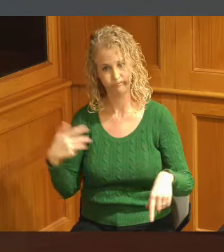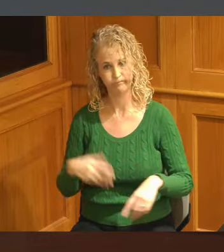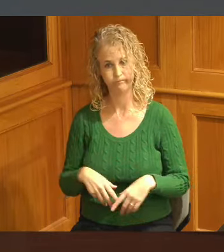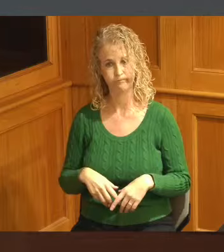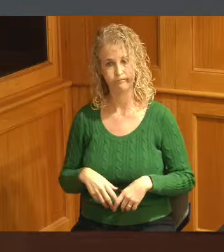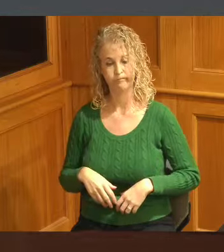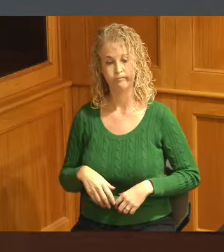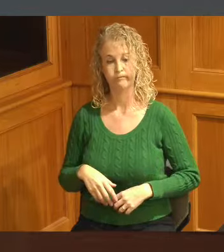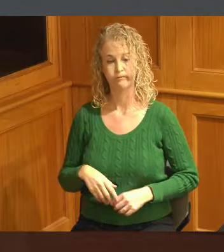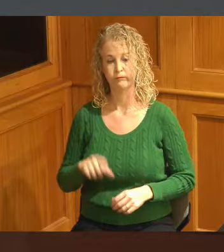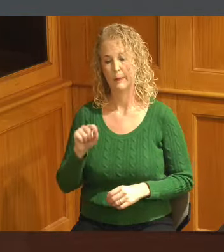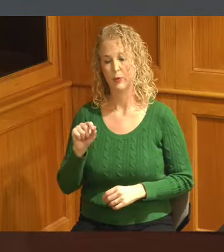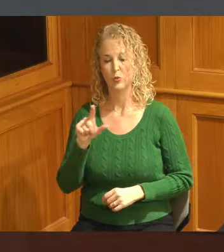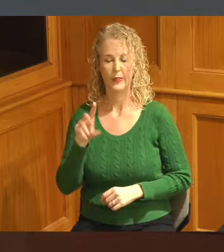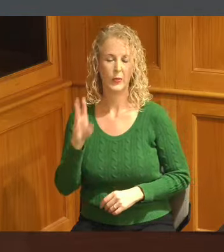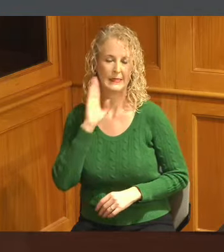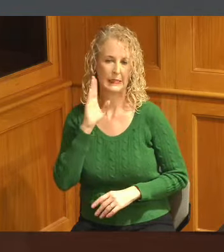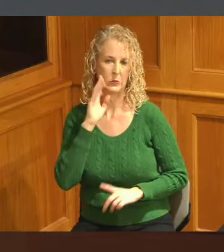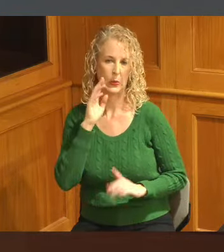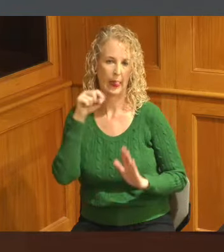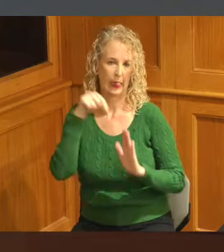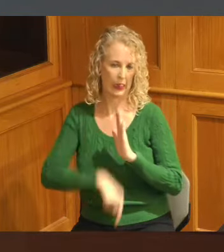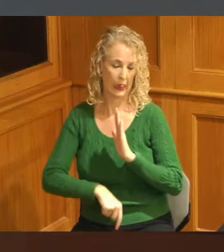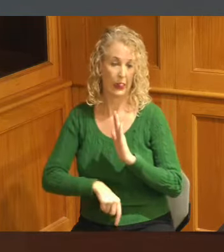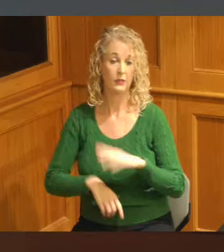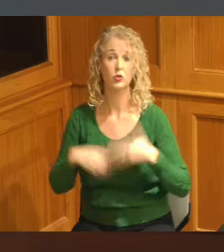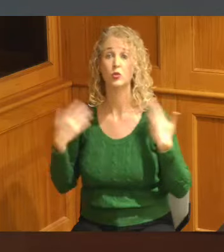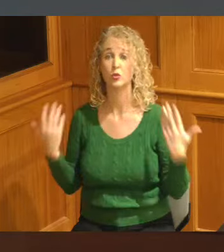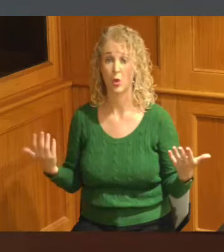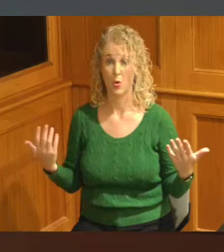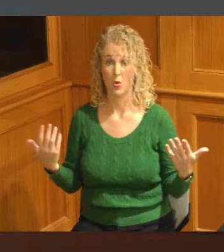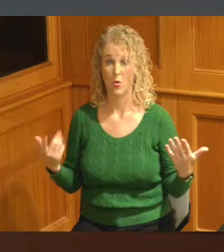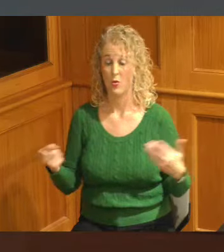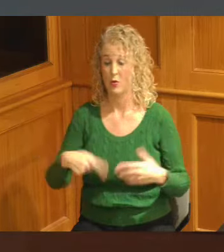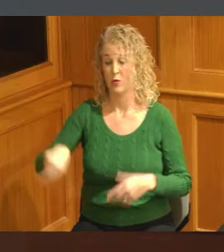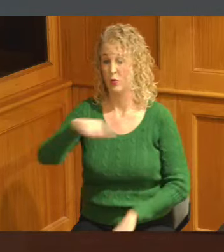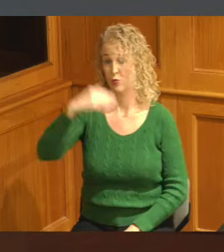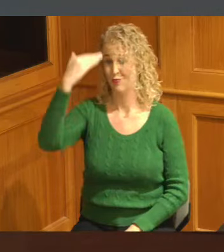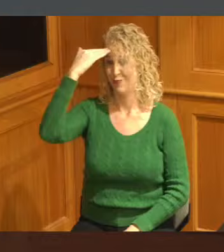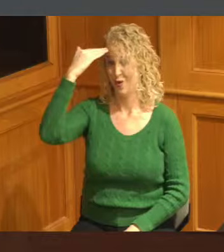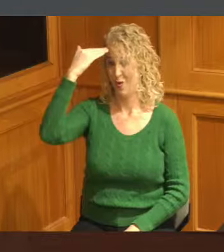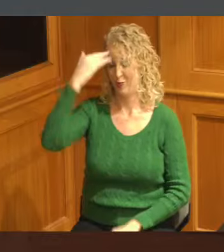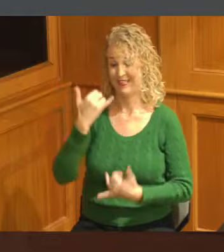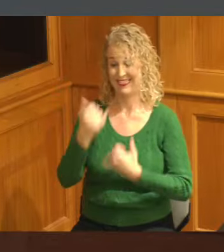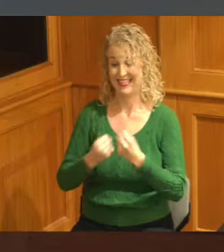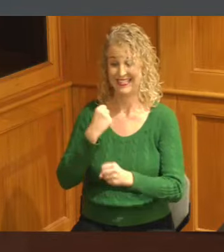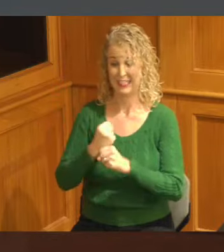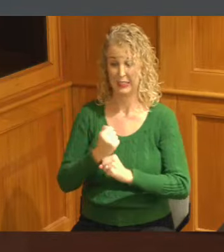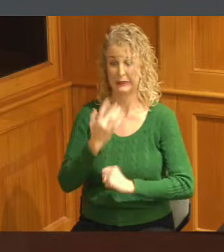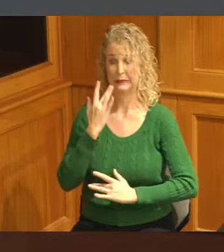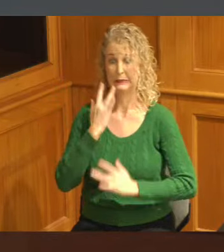funding in 2026. so Commissioners, as you're aware, this was a tight, challenging budget